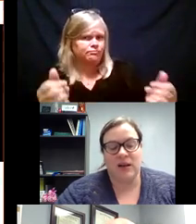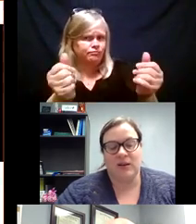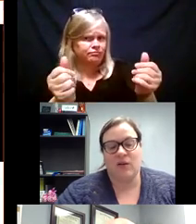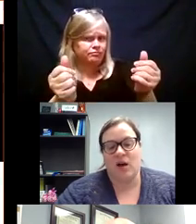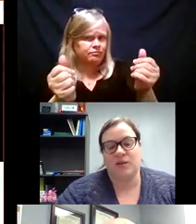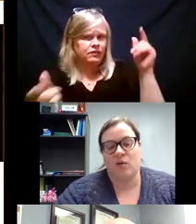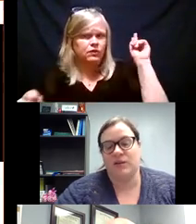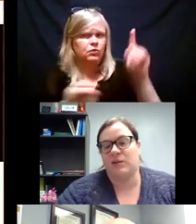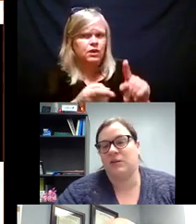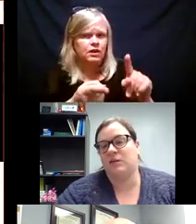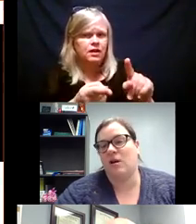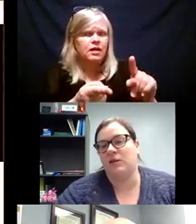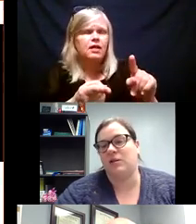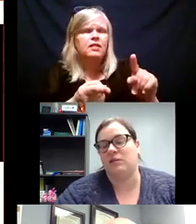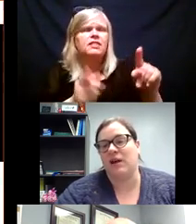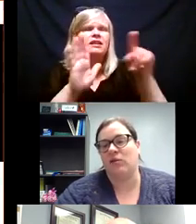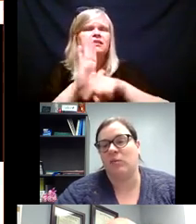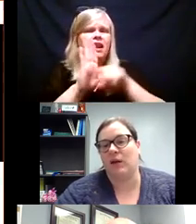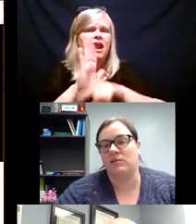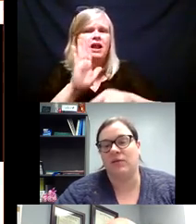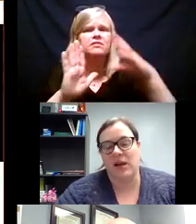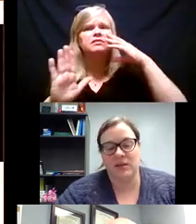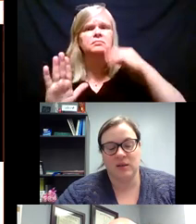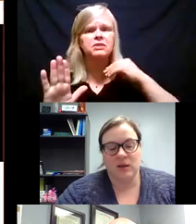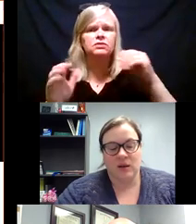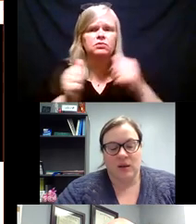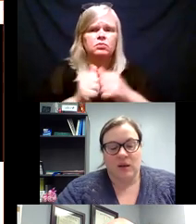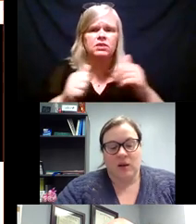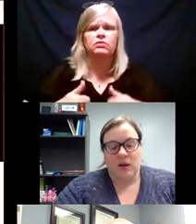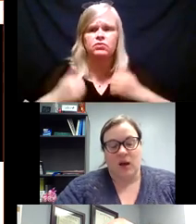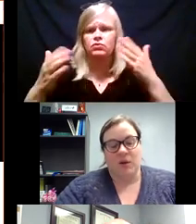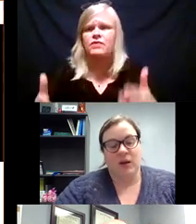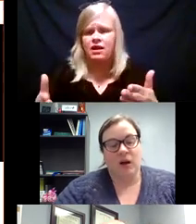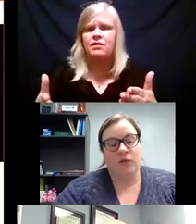NEGATIVE CONSEQUENCES ON THE SURVIVOR BECAUSE OF THAT.